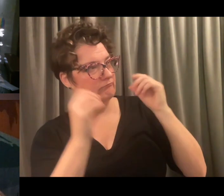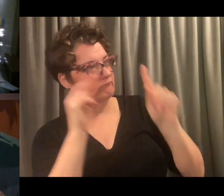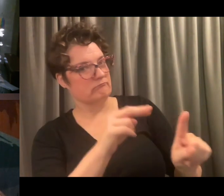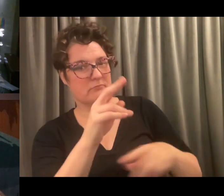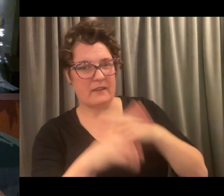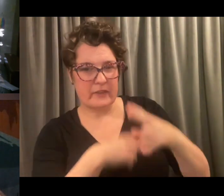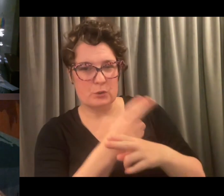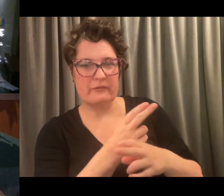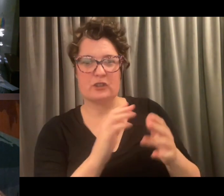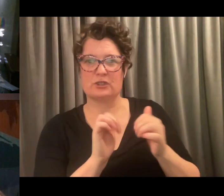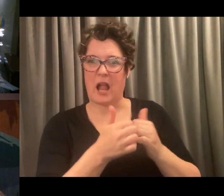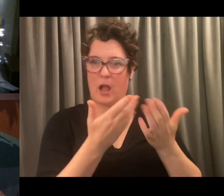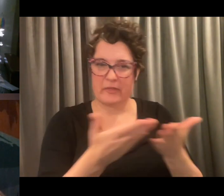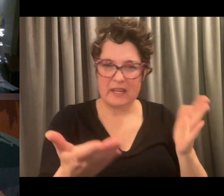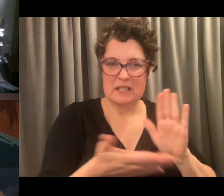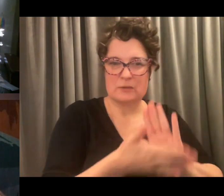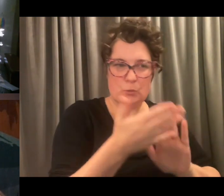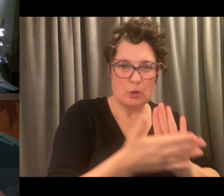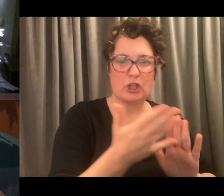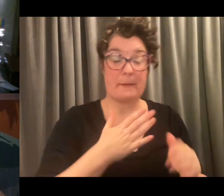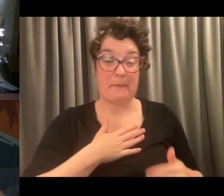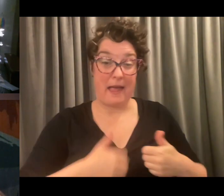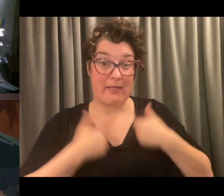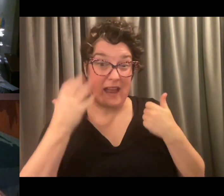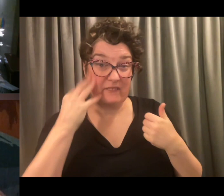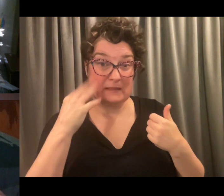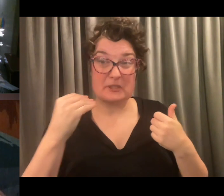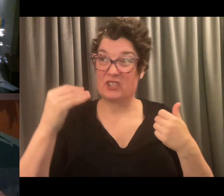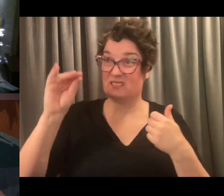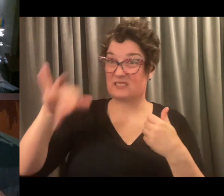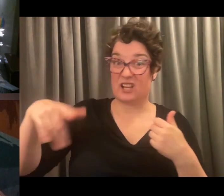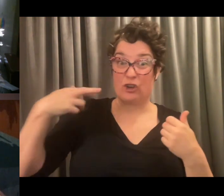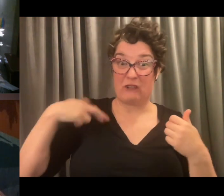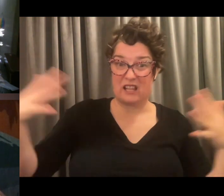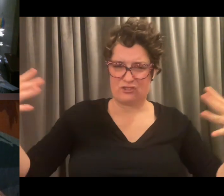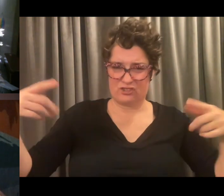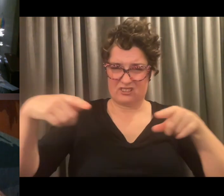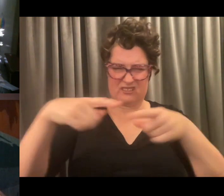of life was not squaring with Nomy: mm-hmm Never: the what I was being taught in a religious context.